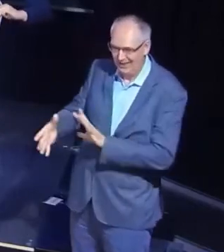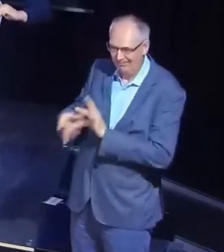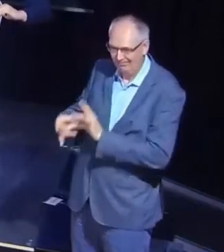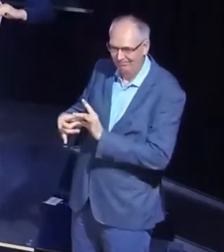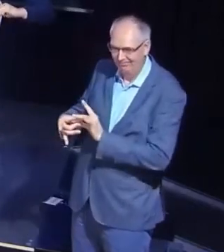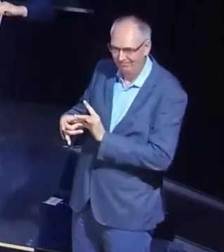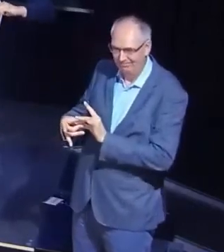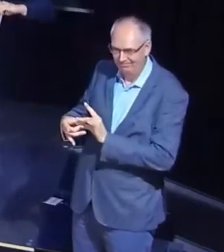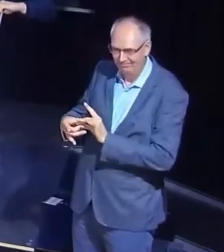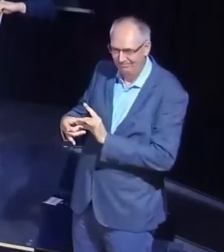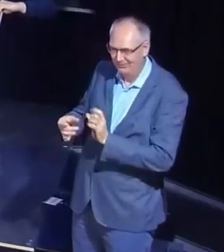Let's start there!